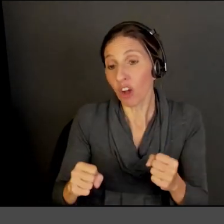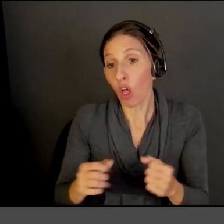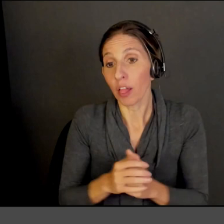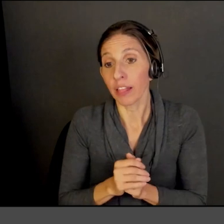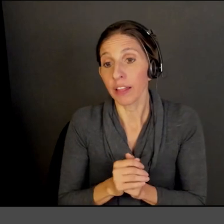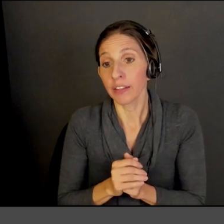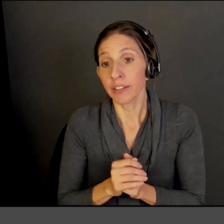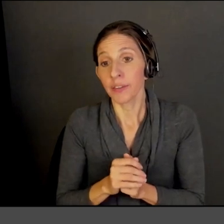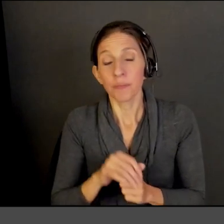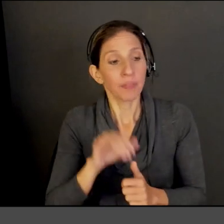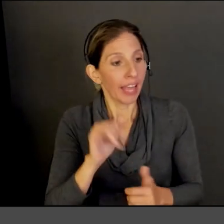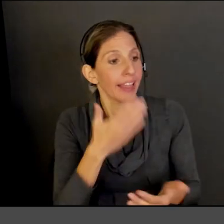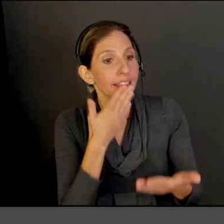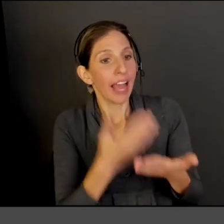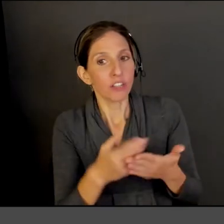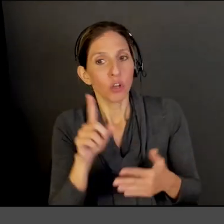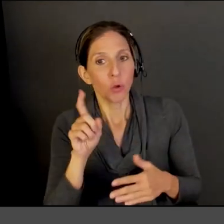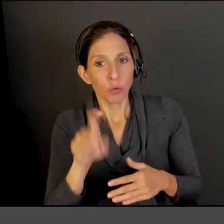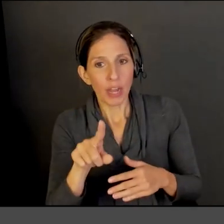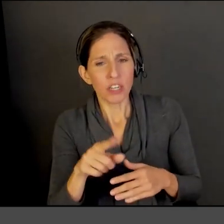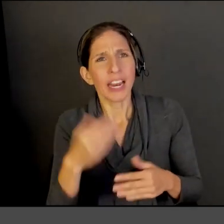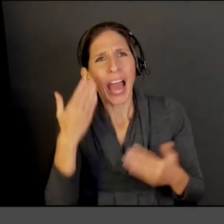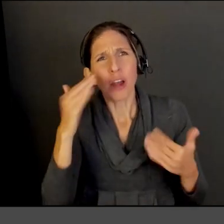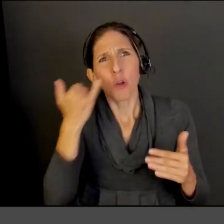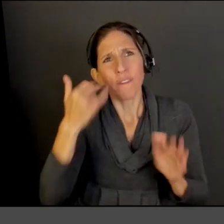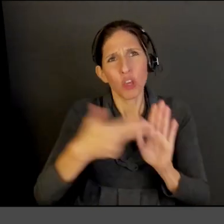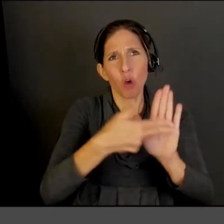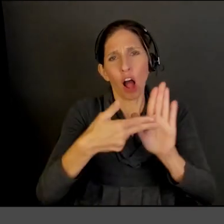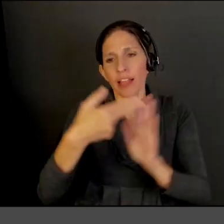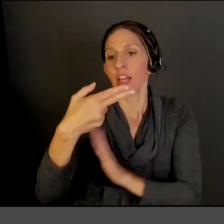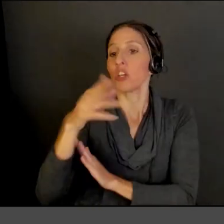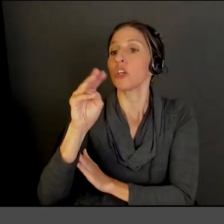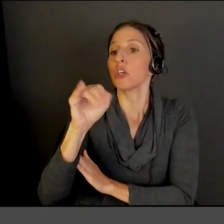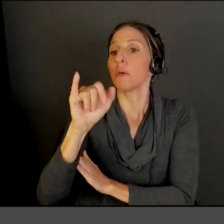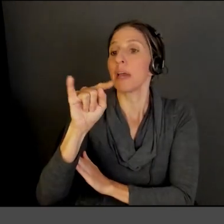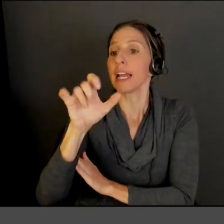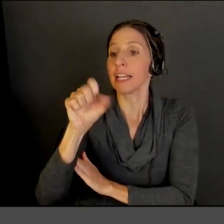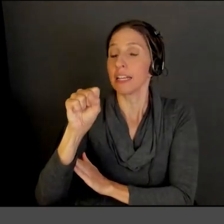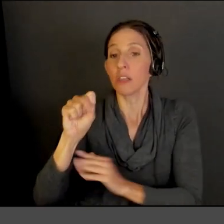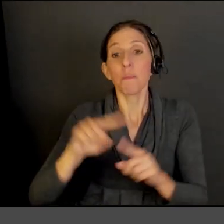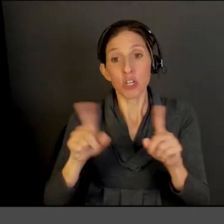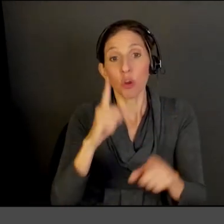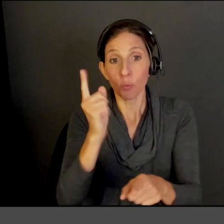WE CALL THEM HUMANITIES, BUT YOU'RE RIGHT, THEY ARE PUBLIC HUMANITIES. I THINK IT GOES BACK,